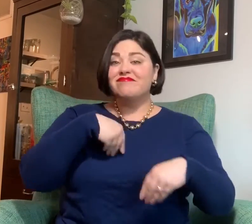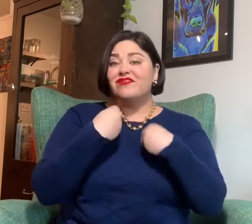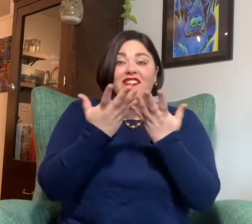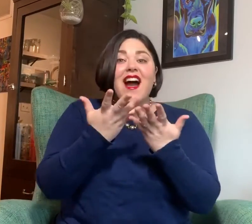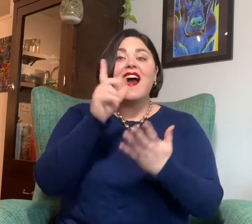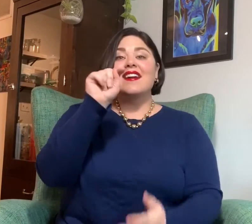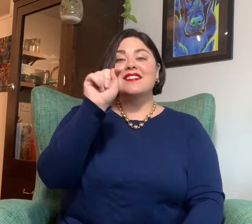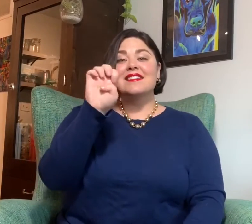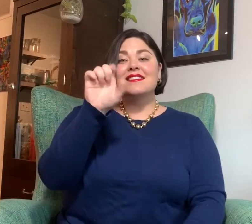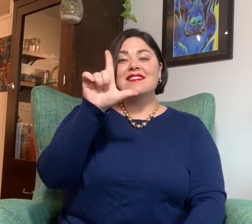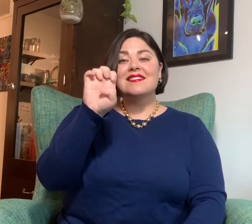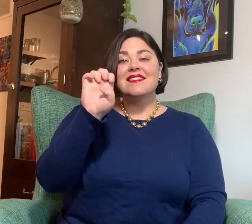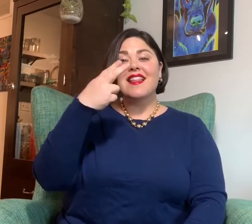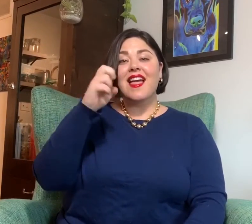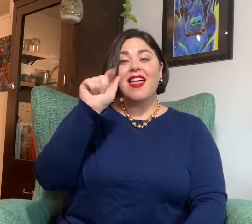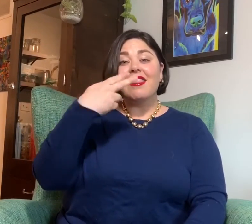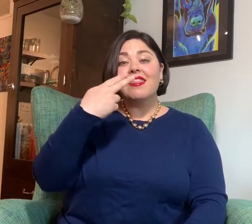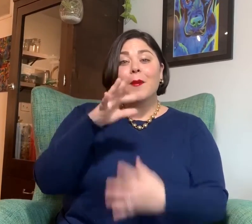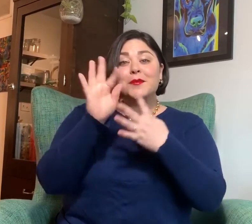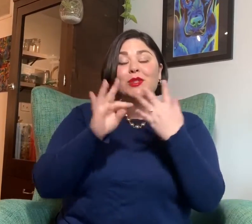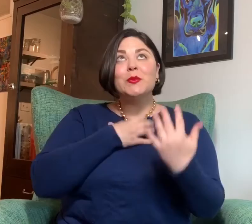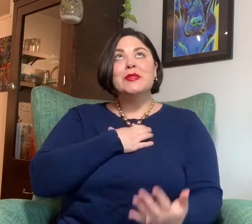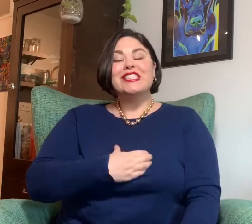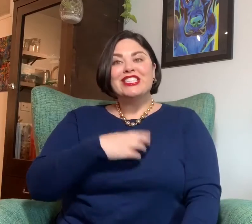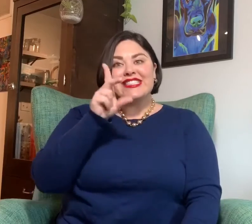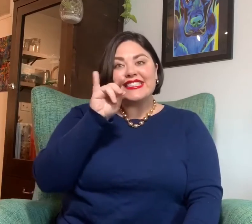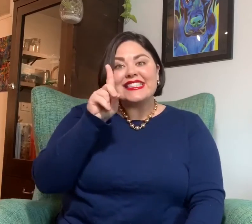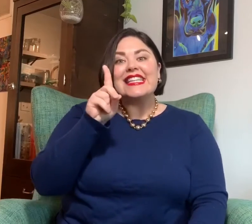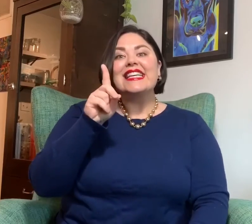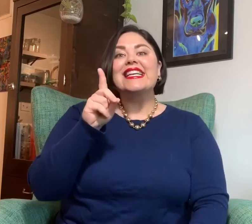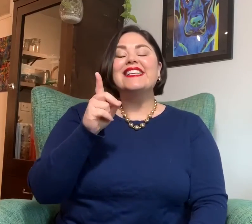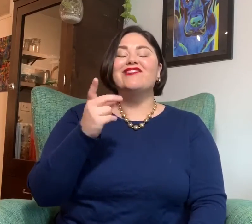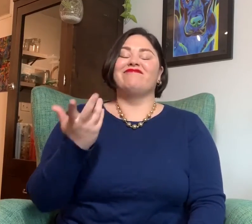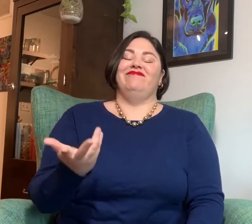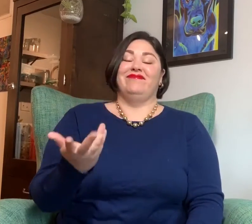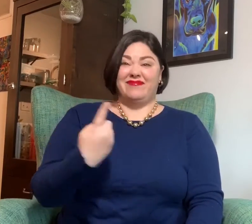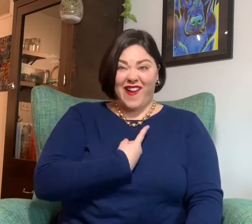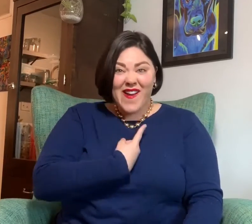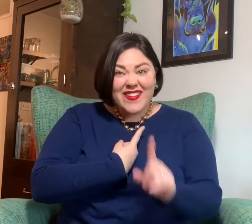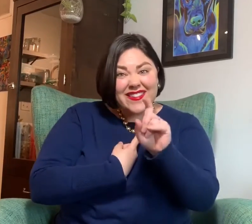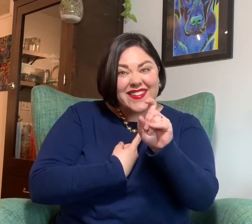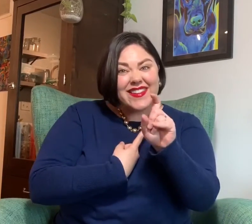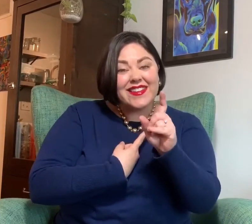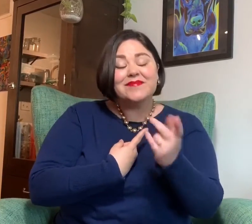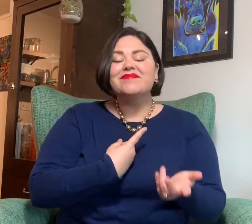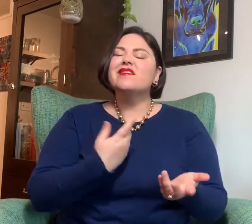My doctor doesn’t offer a telehealth option and I wish they did. Do you experience this, too?